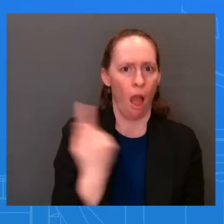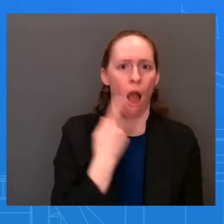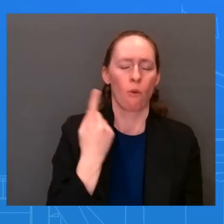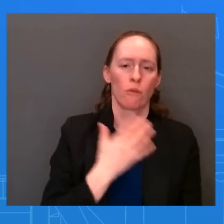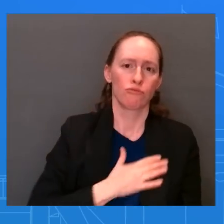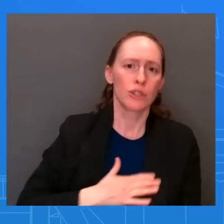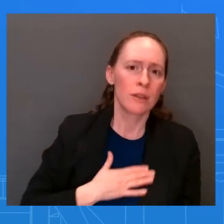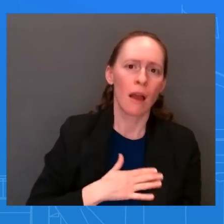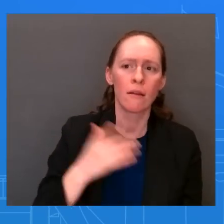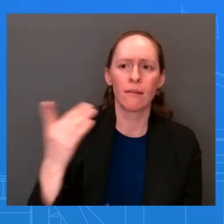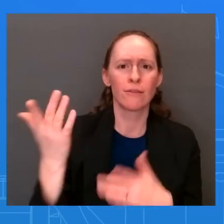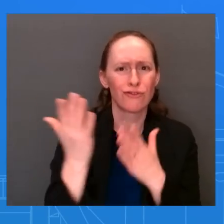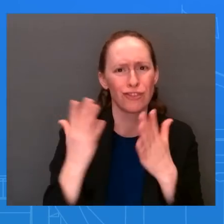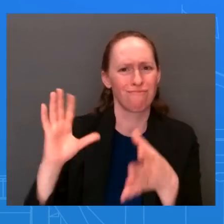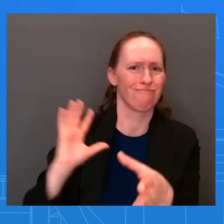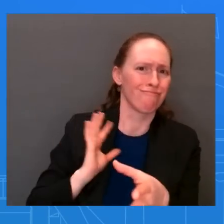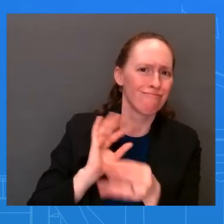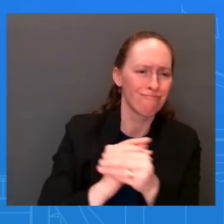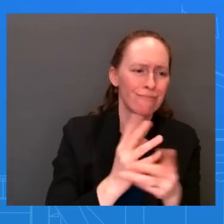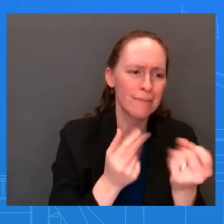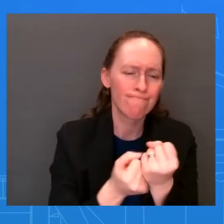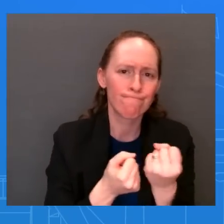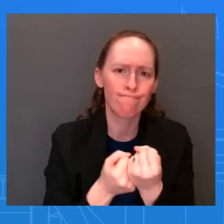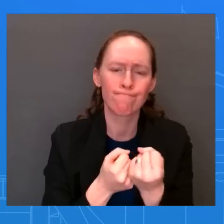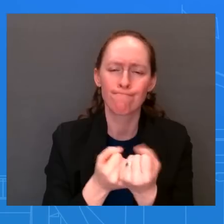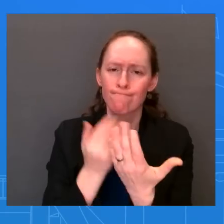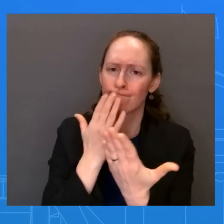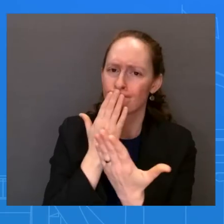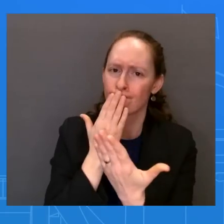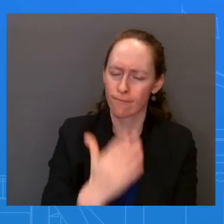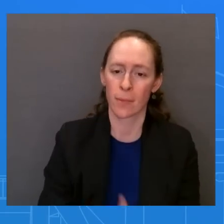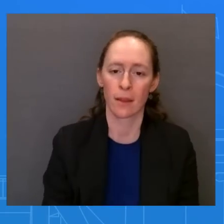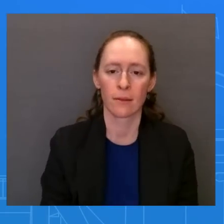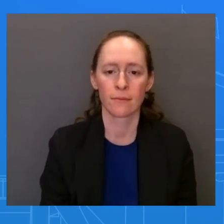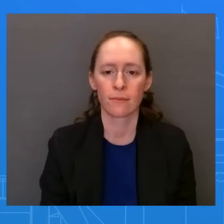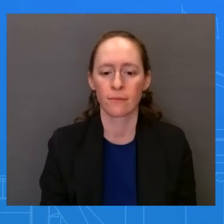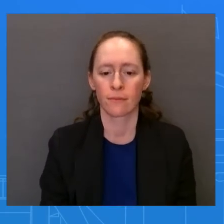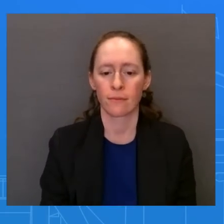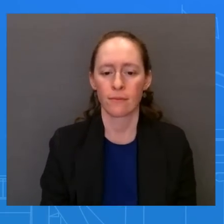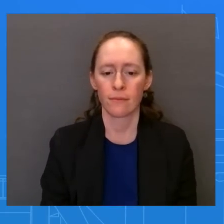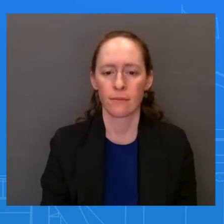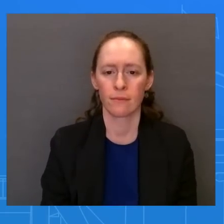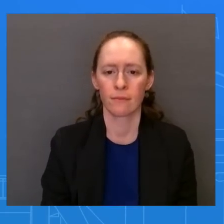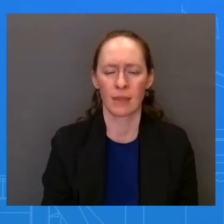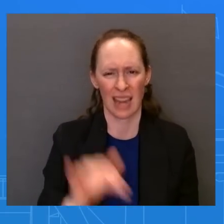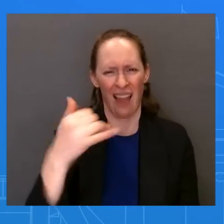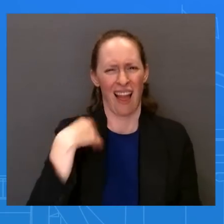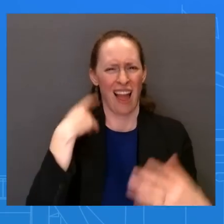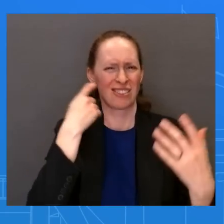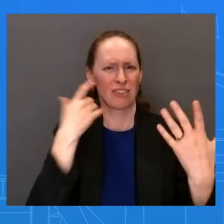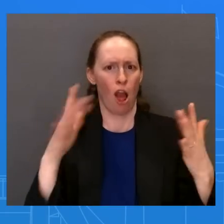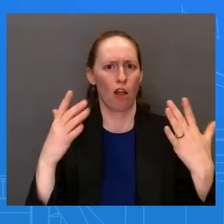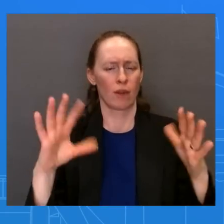Let me just add that FAA, as I just said to Courtney, is a key agency with a crucial safety mandate.